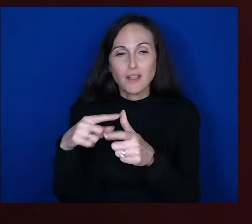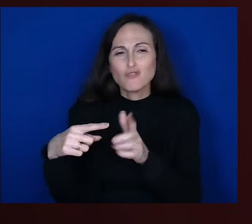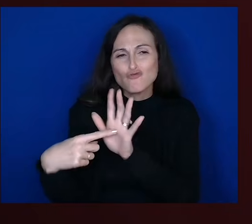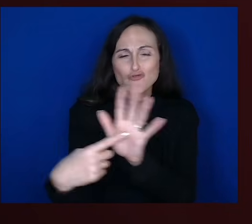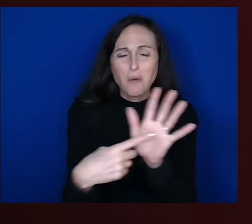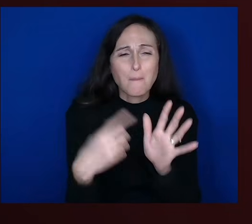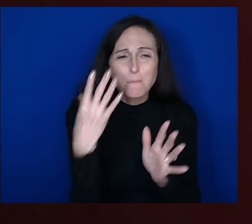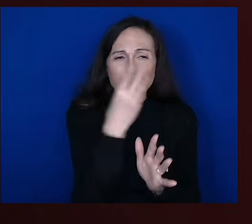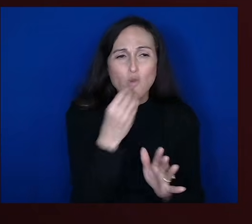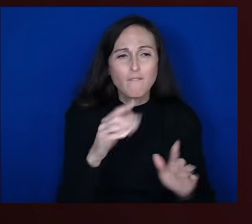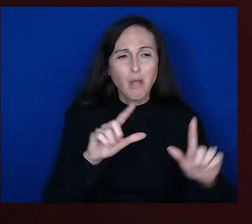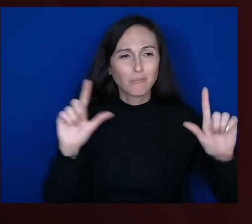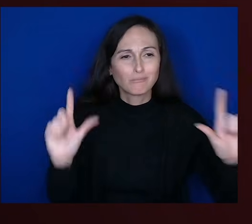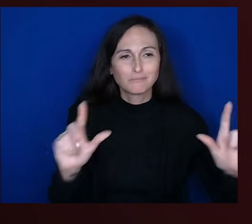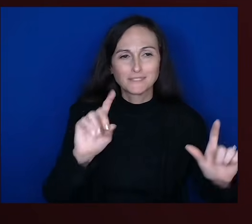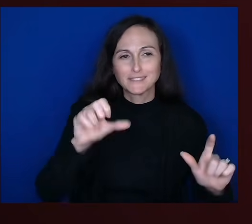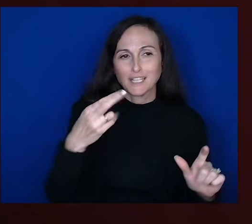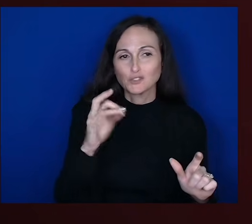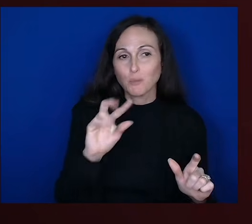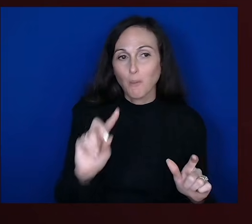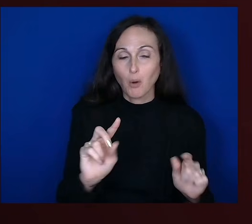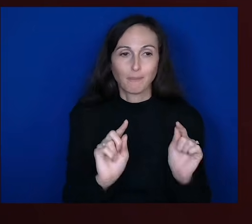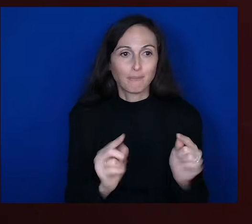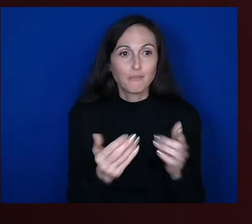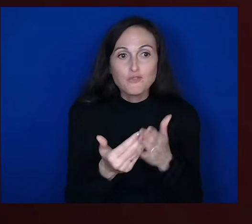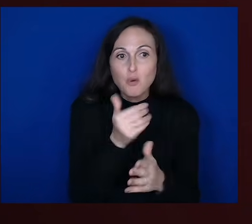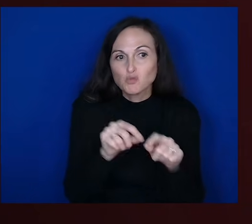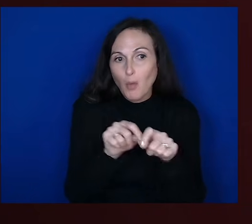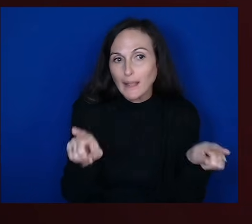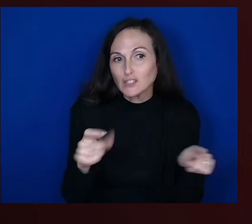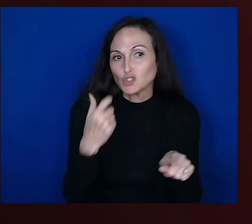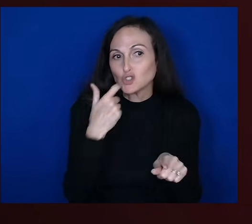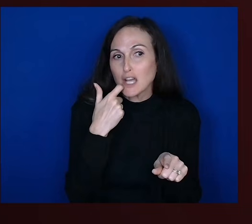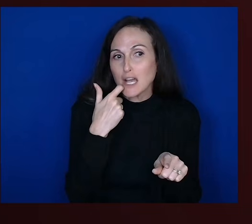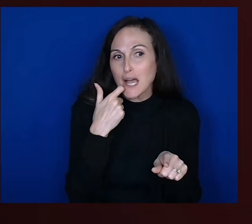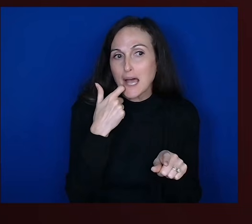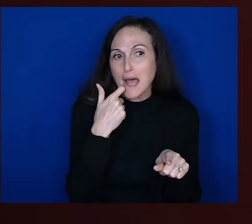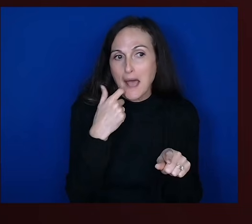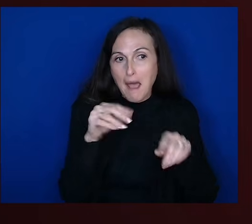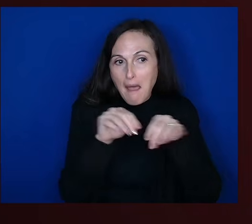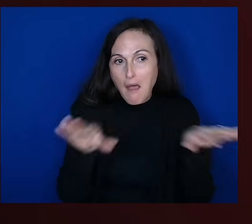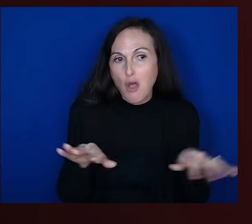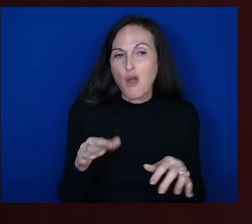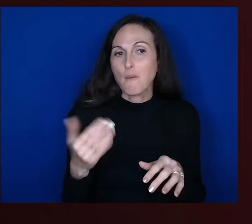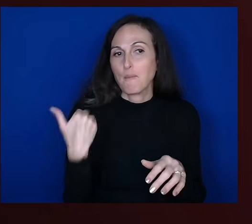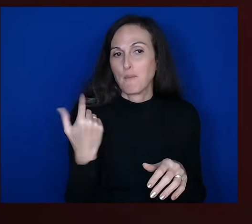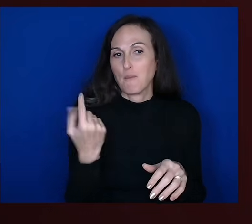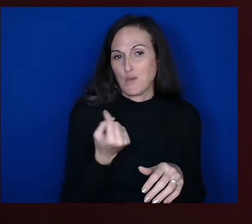This is the newest release that just came out Tuesday, and it includes some new treats in there